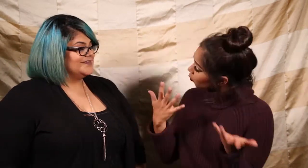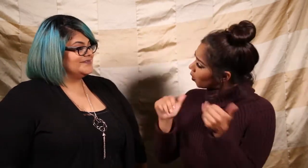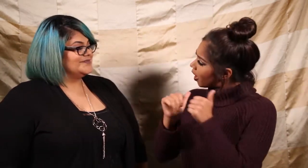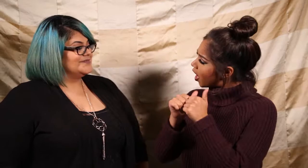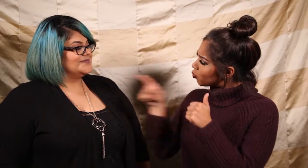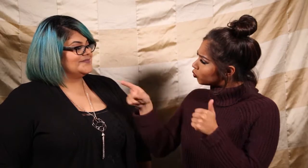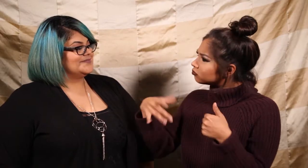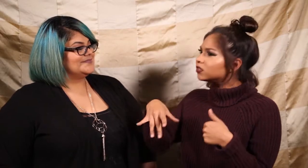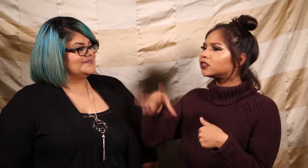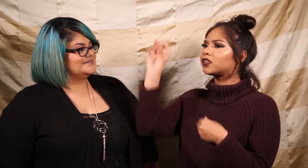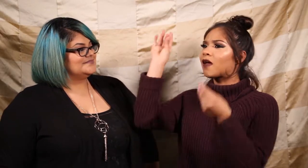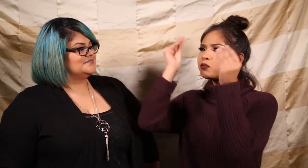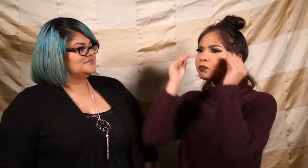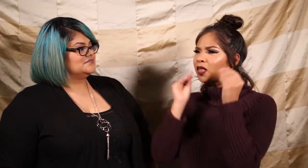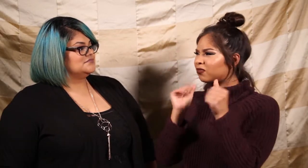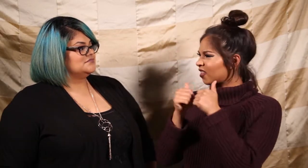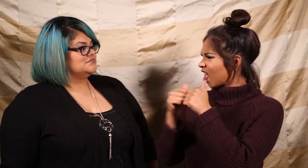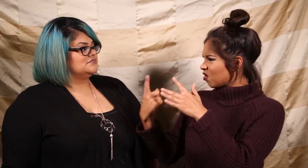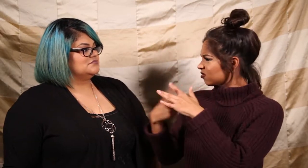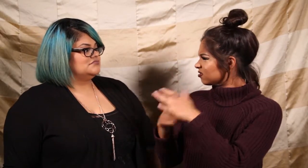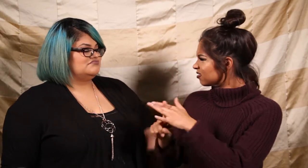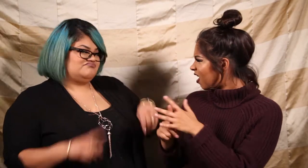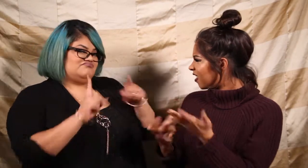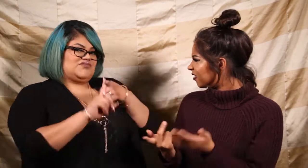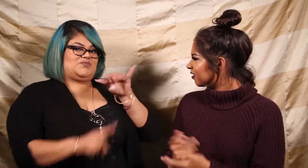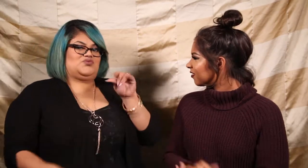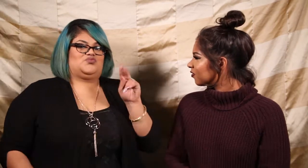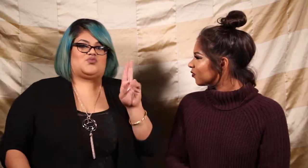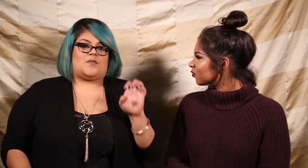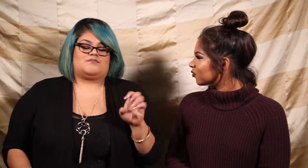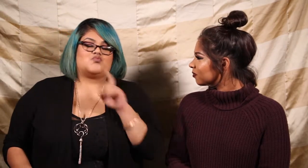and how start? From YouTube.. Really..when i was young.. i love makeup..